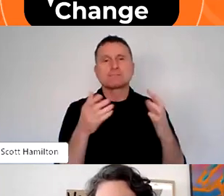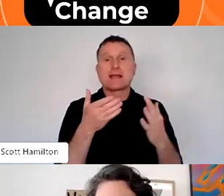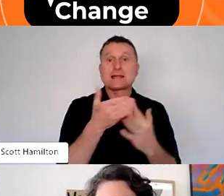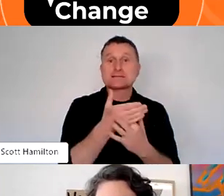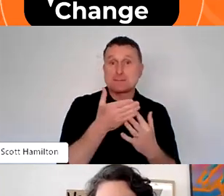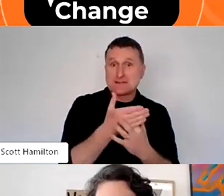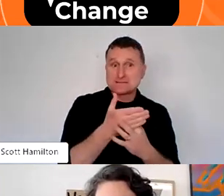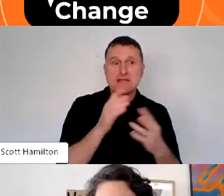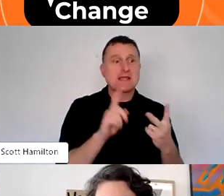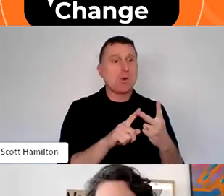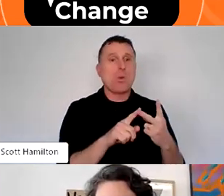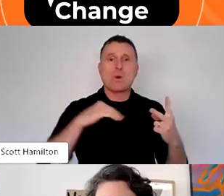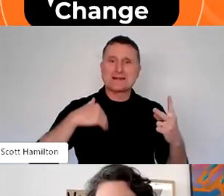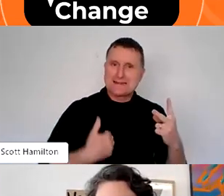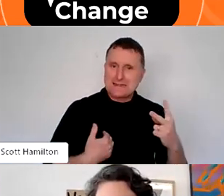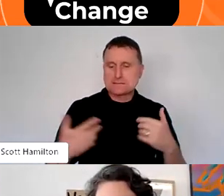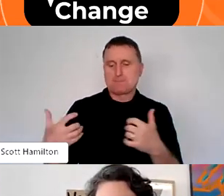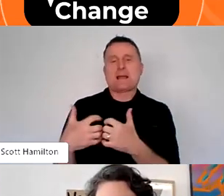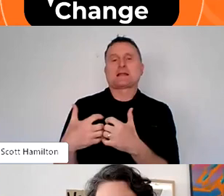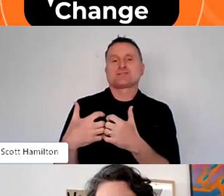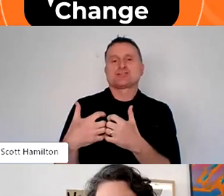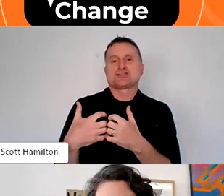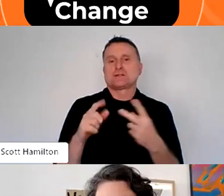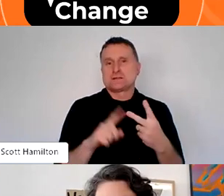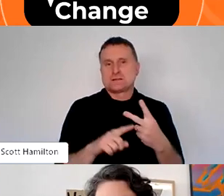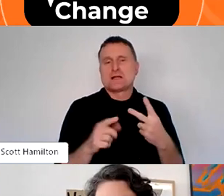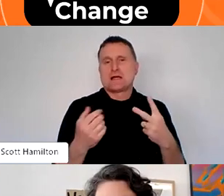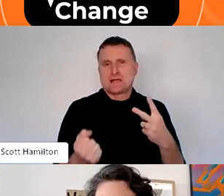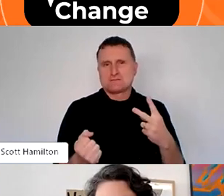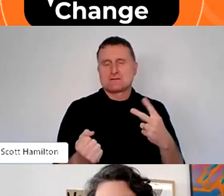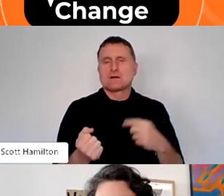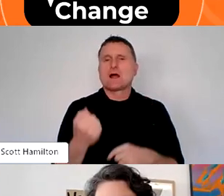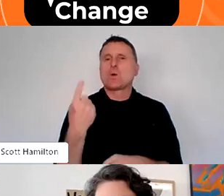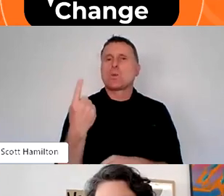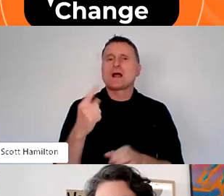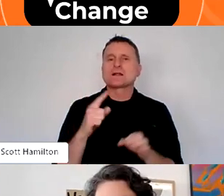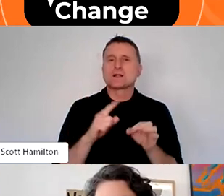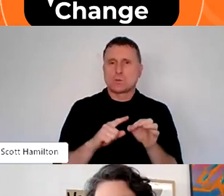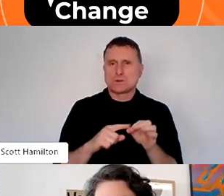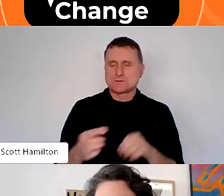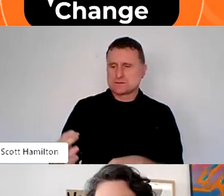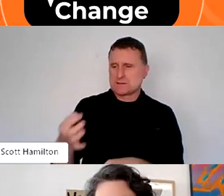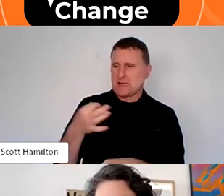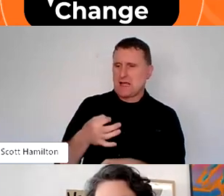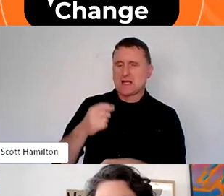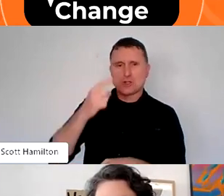so we have a couple of questions around that. One is, do you feel that open plan classrooms meet the needs of all children. And